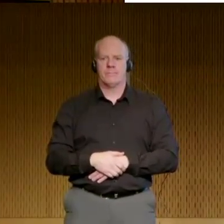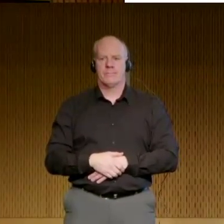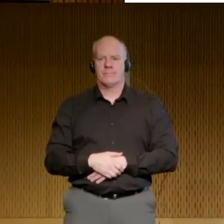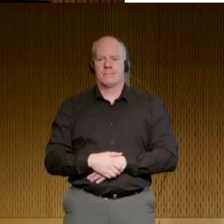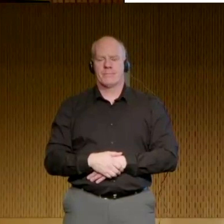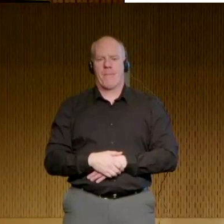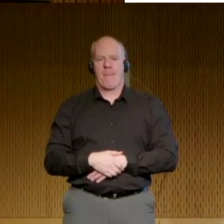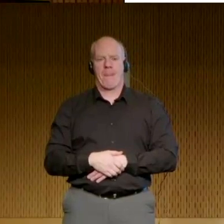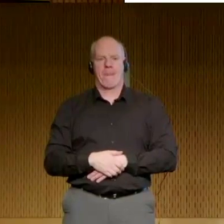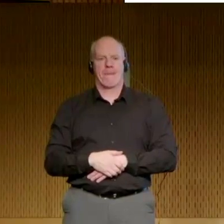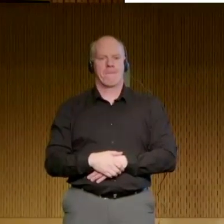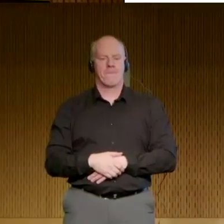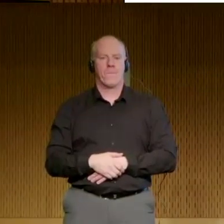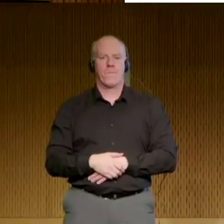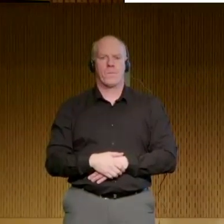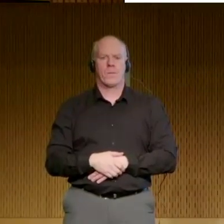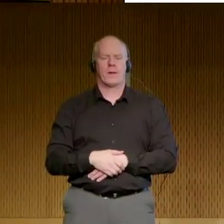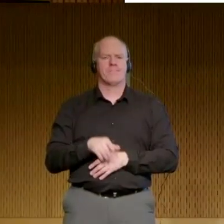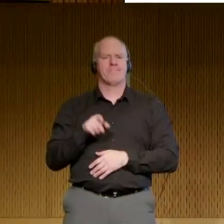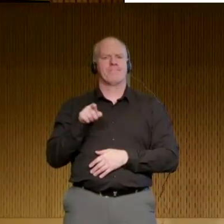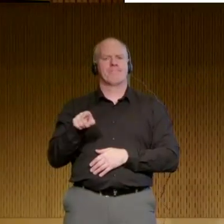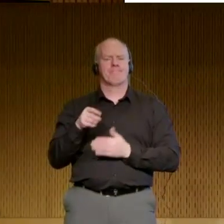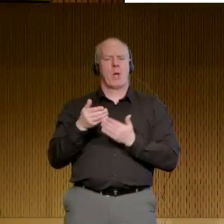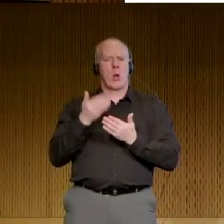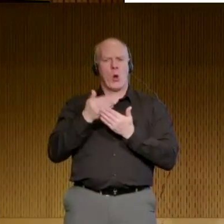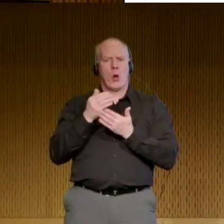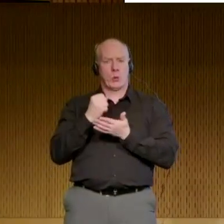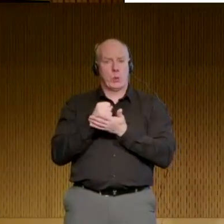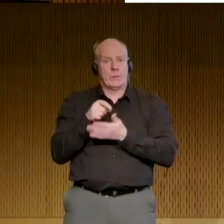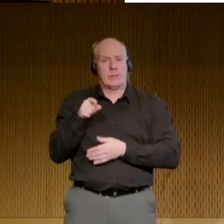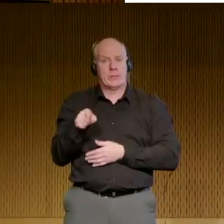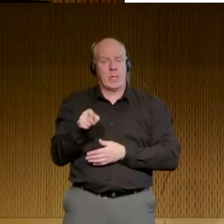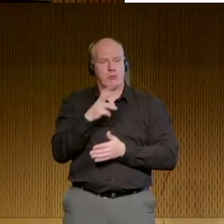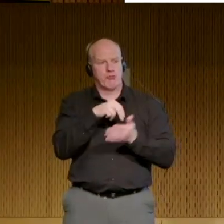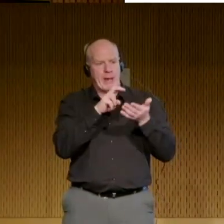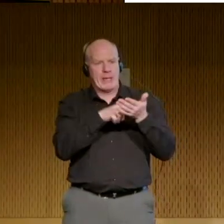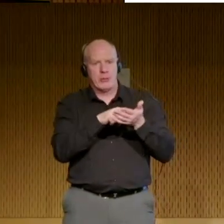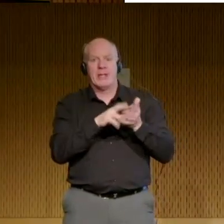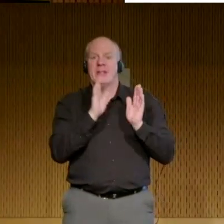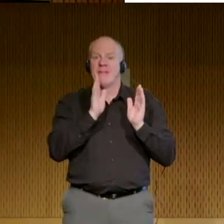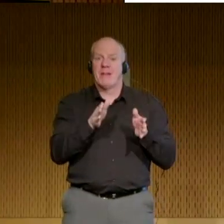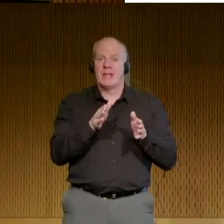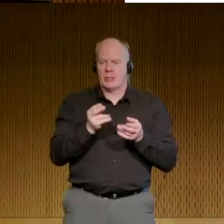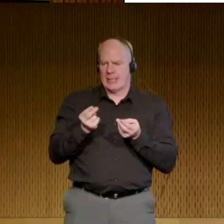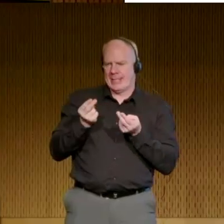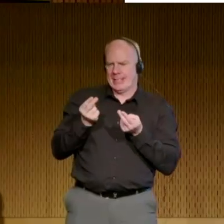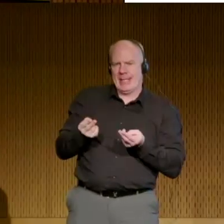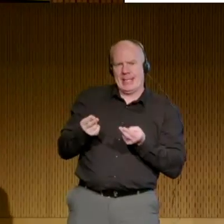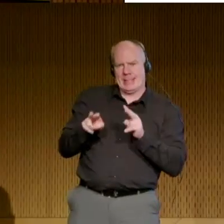So when a learner registers for learner support we carry out a needs assessment or learner support